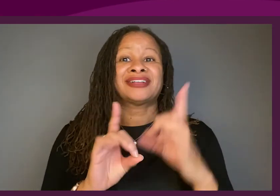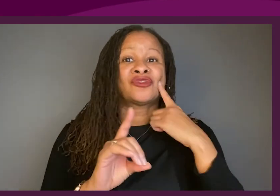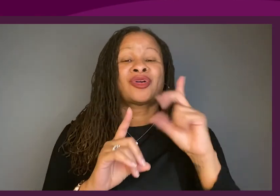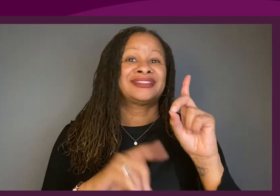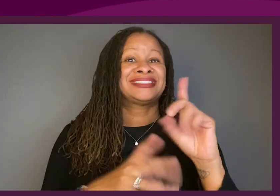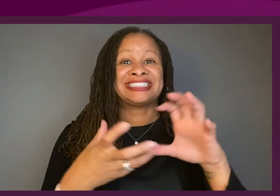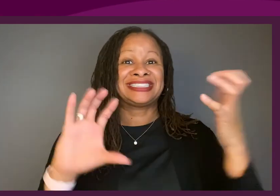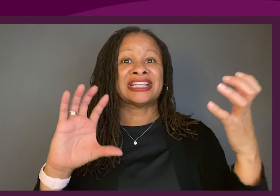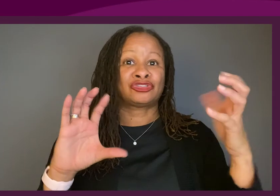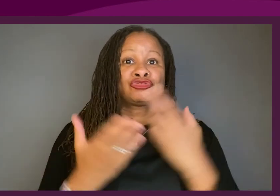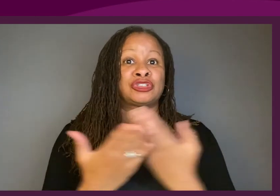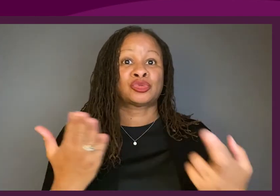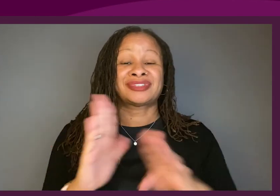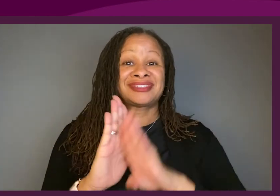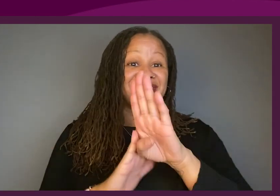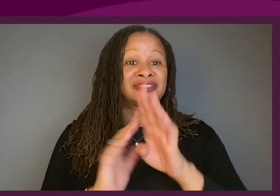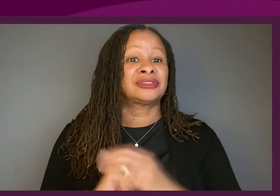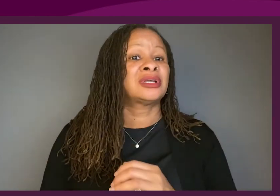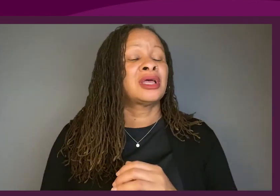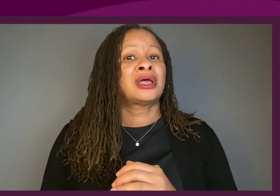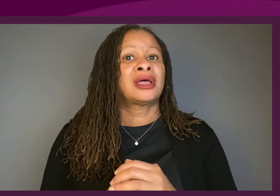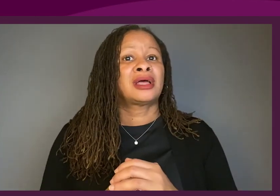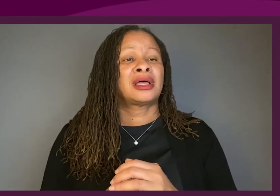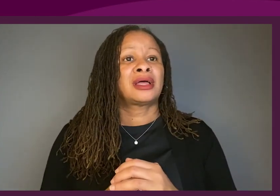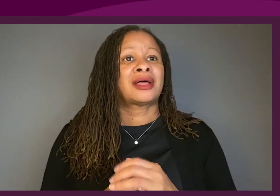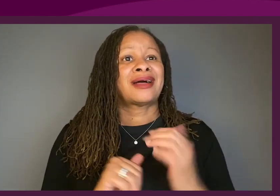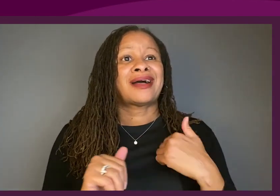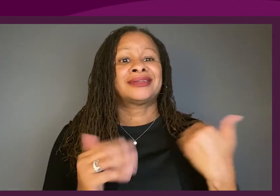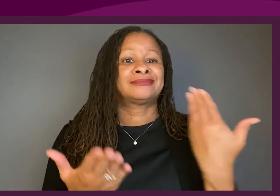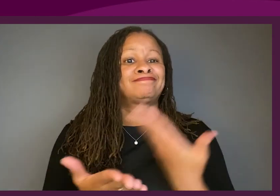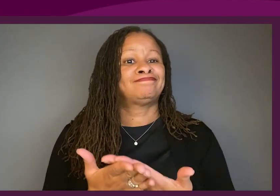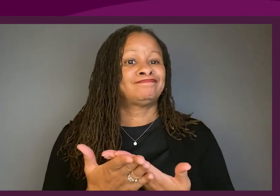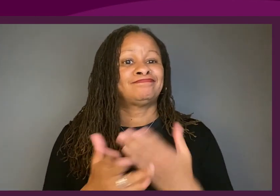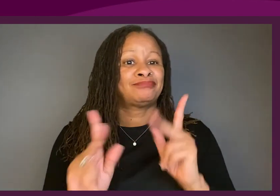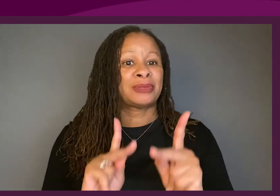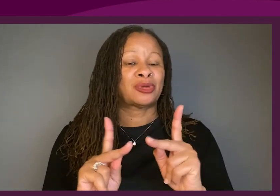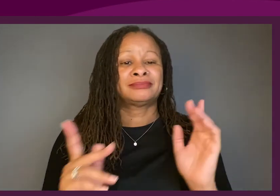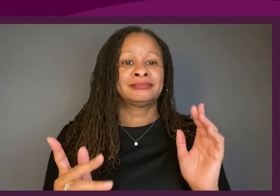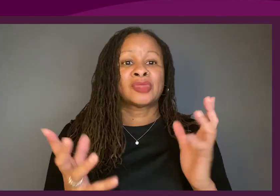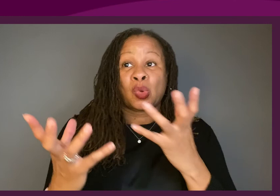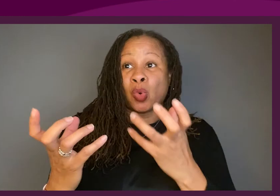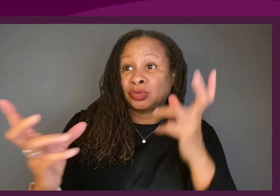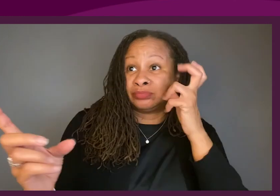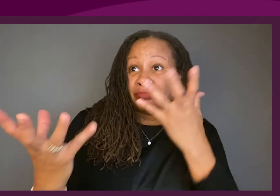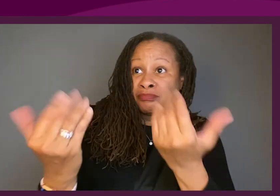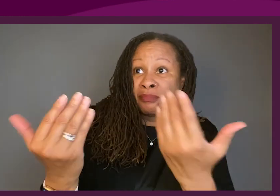We've reached people in 69 countries, six continents.